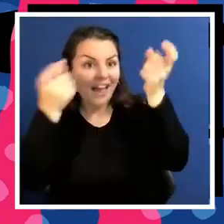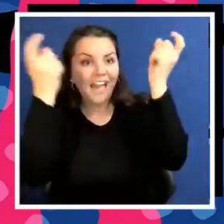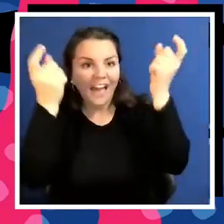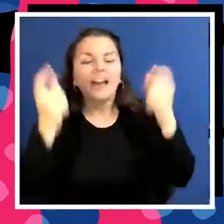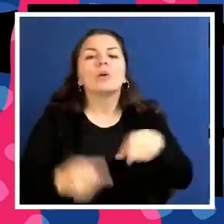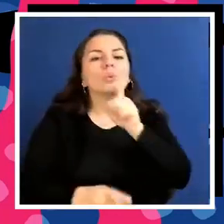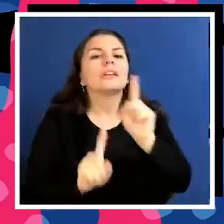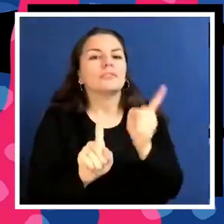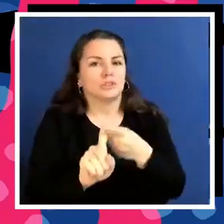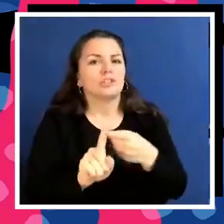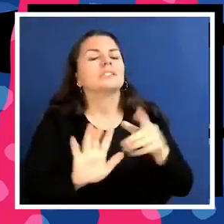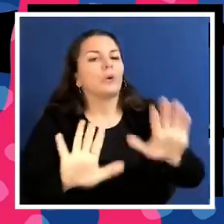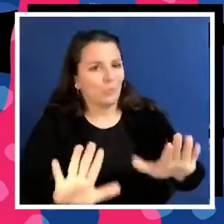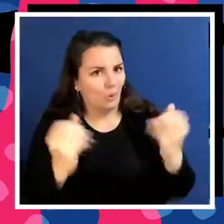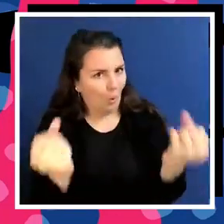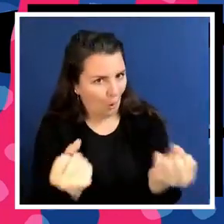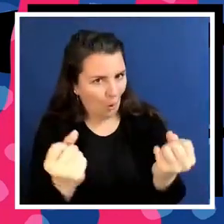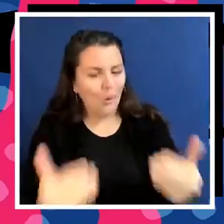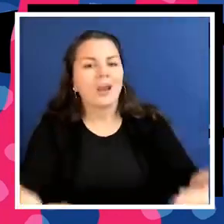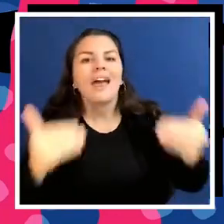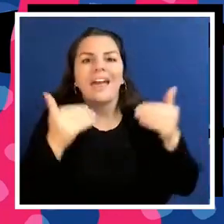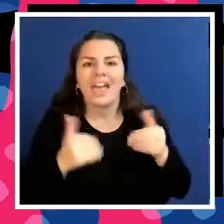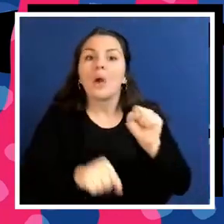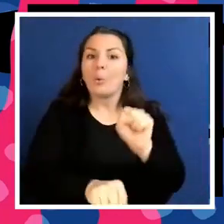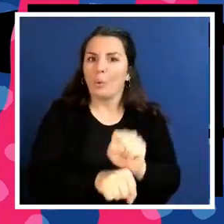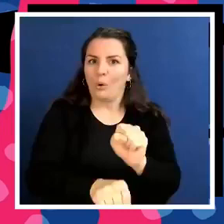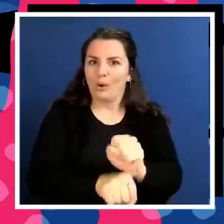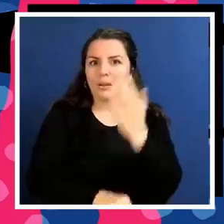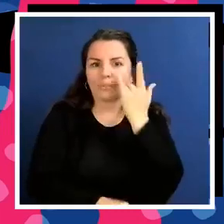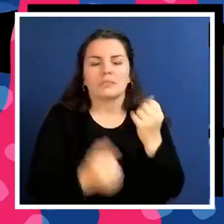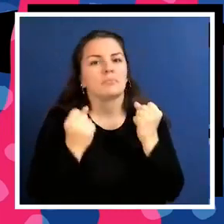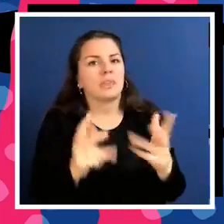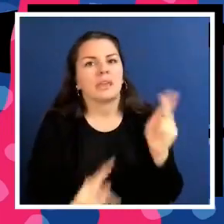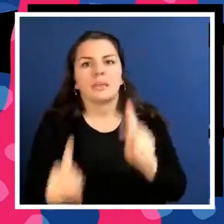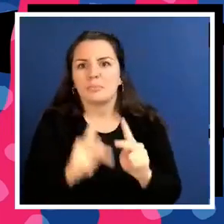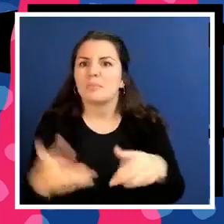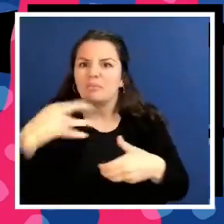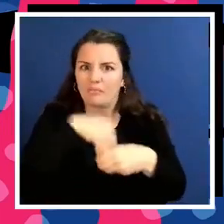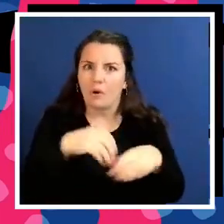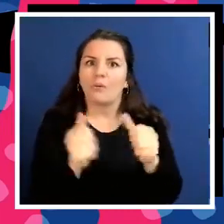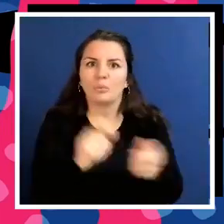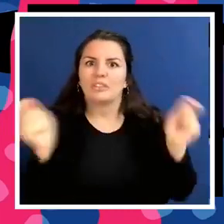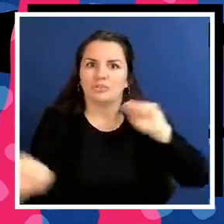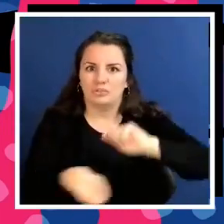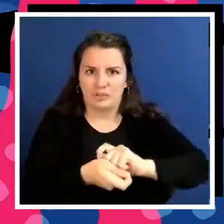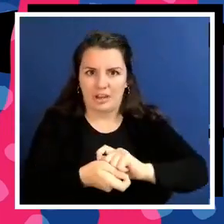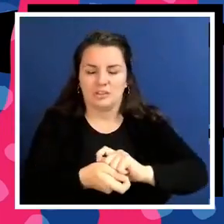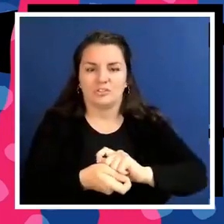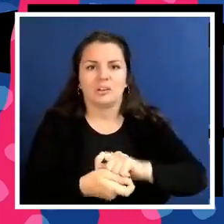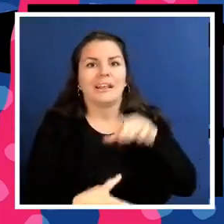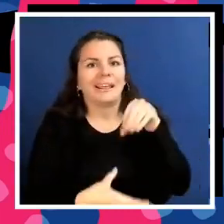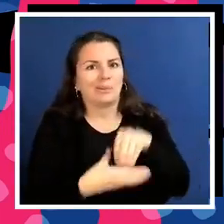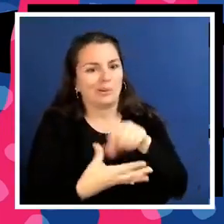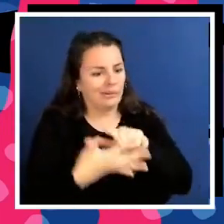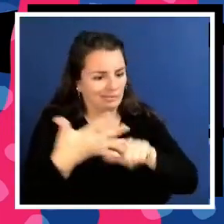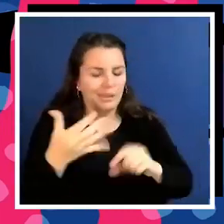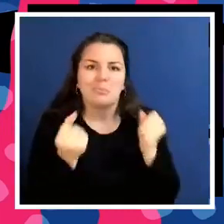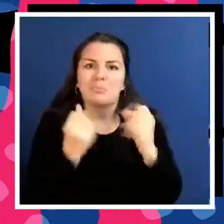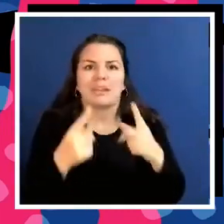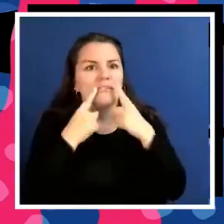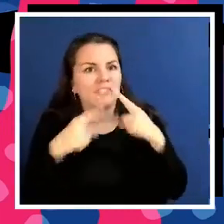IF WE ARE ABOUT TO PARTY IN A